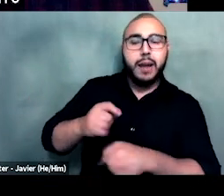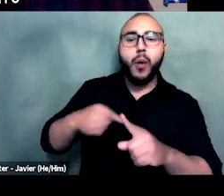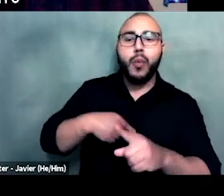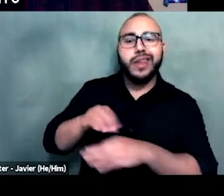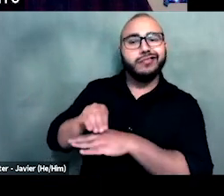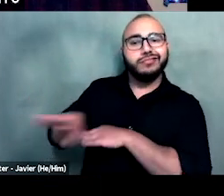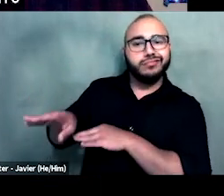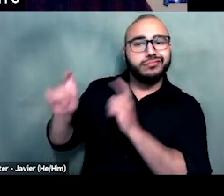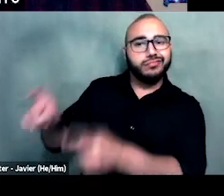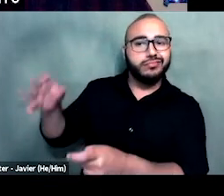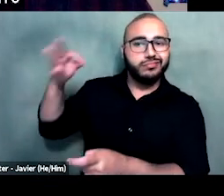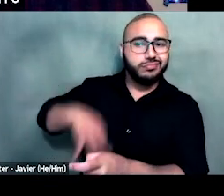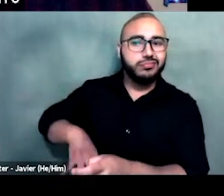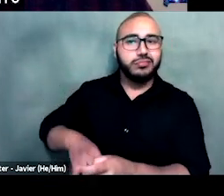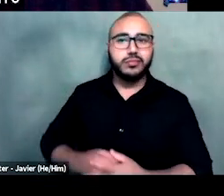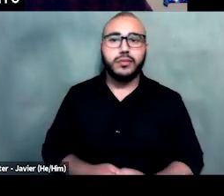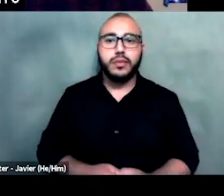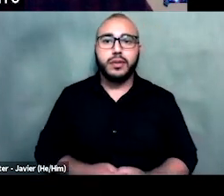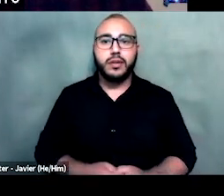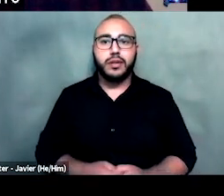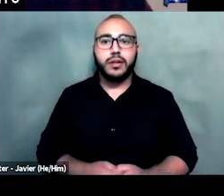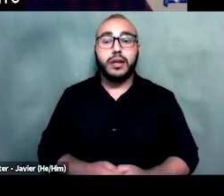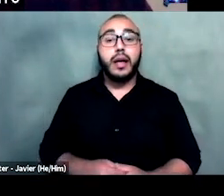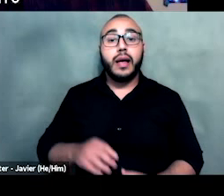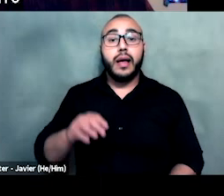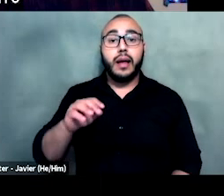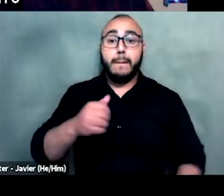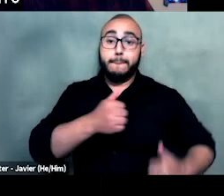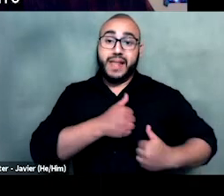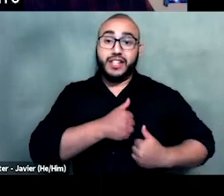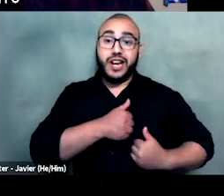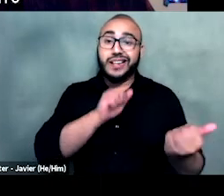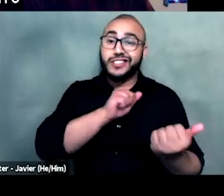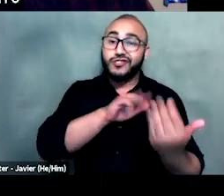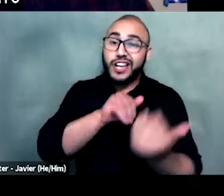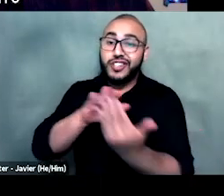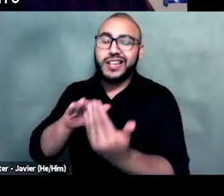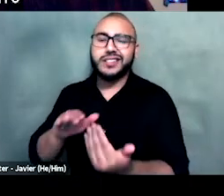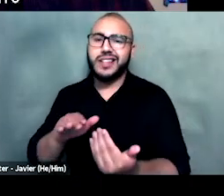democracy. Military strategies. You have great warriors like Crazy Horse, Sitting